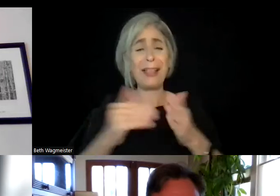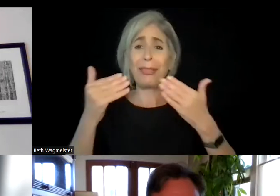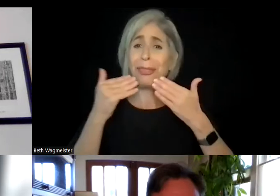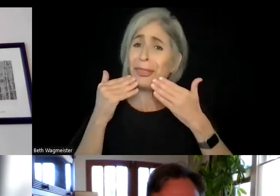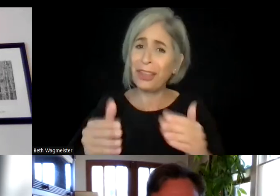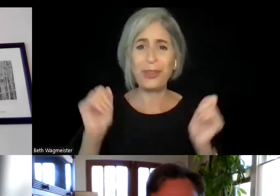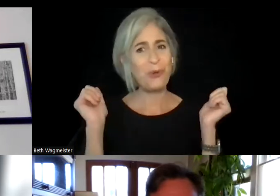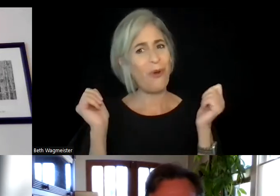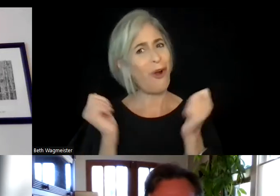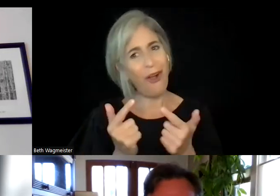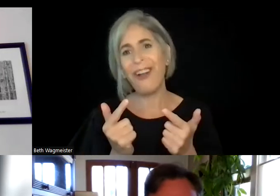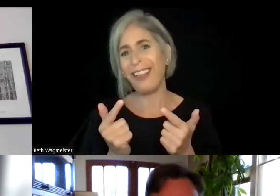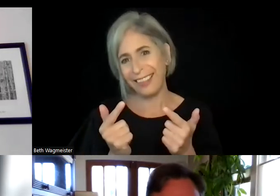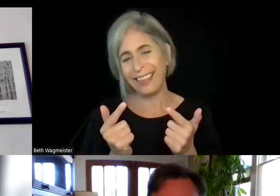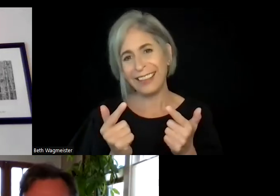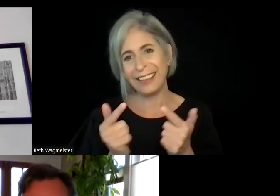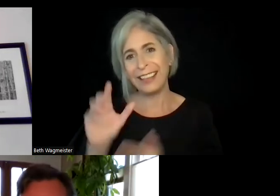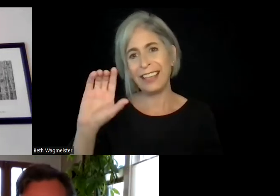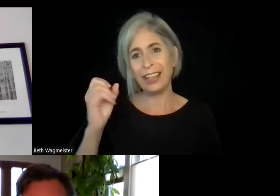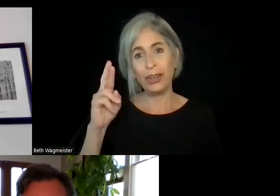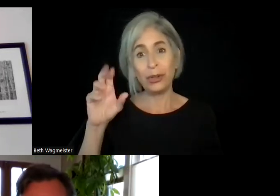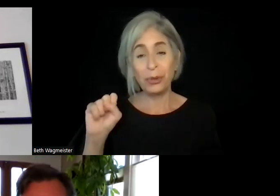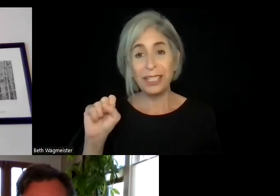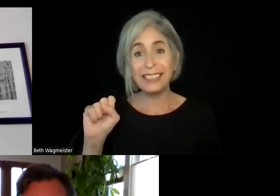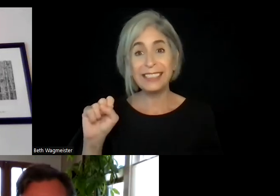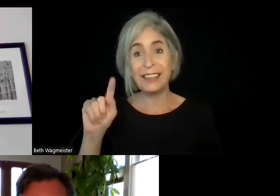. I think we're at the end of our